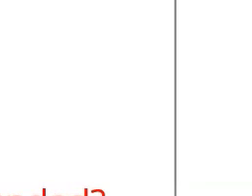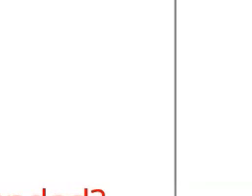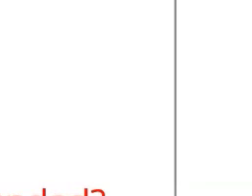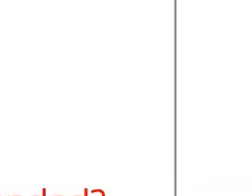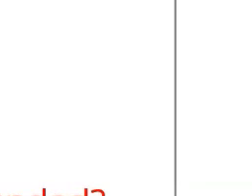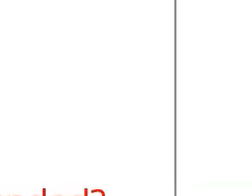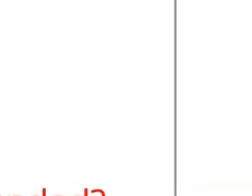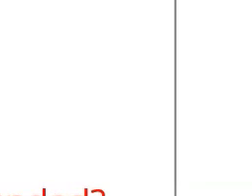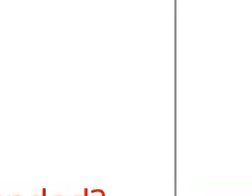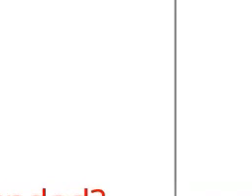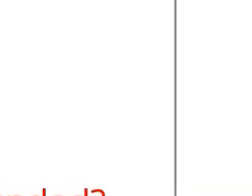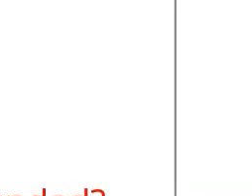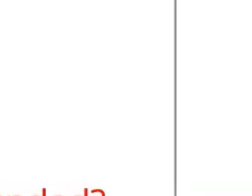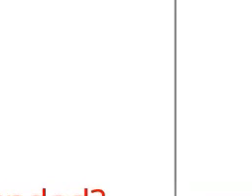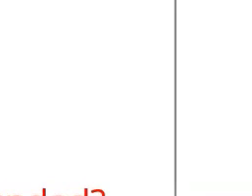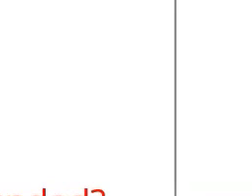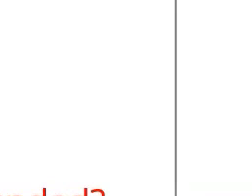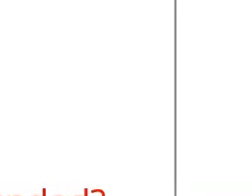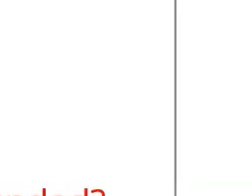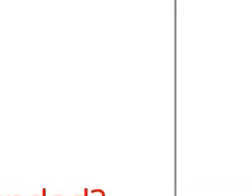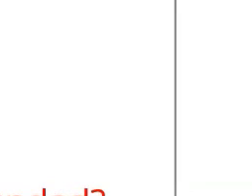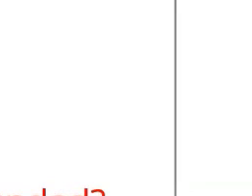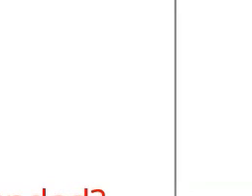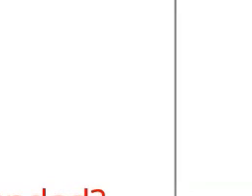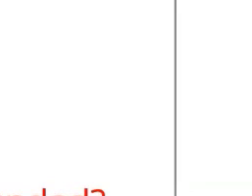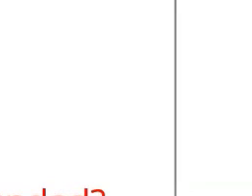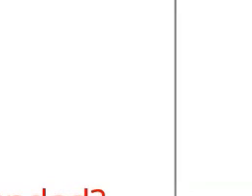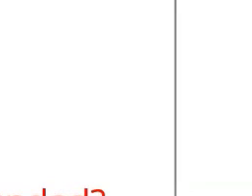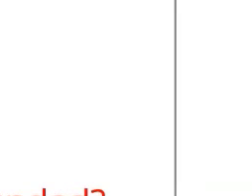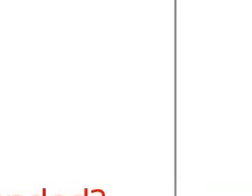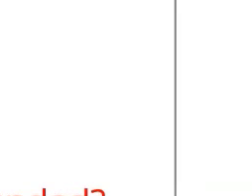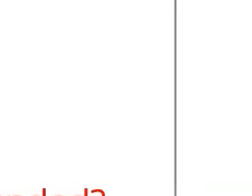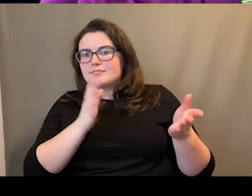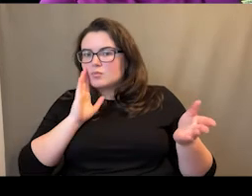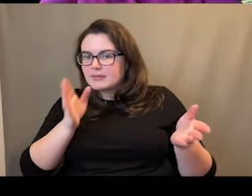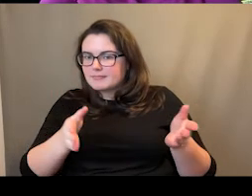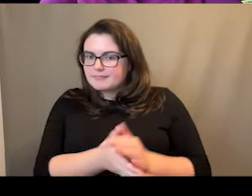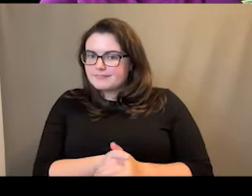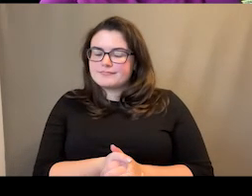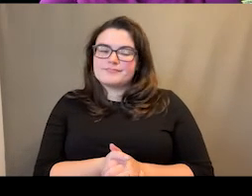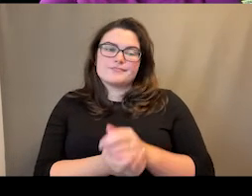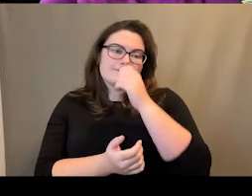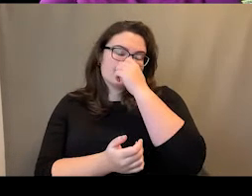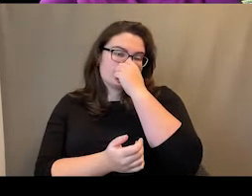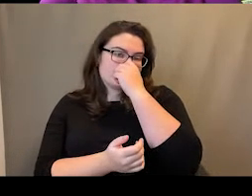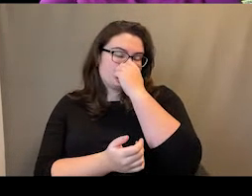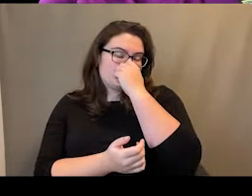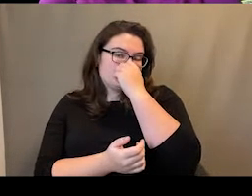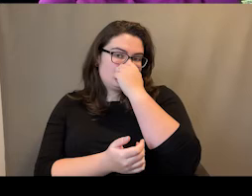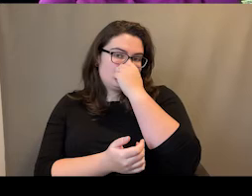All of this information will be on the screen. I'm going to start to wrap up